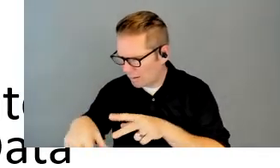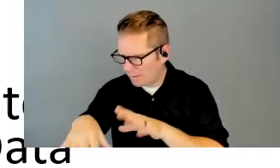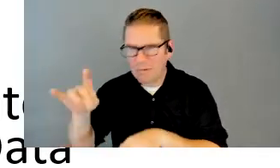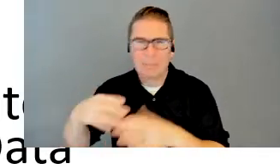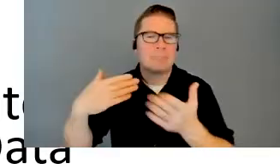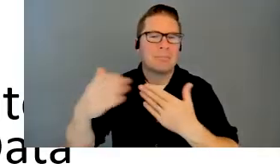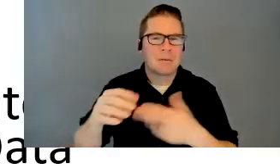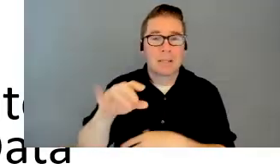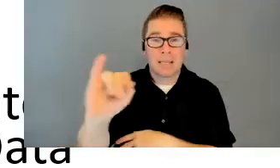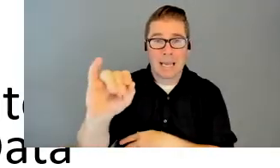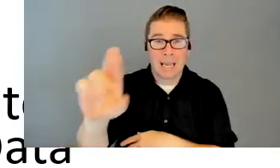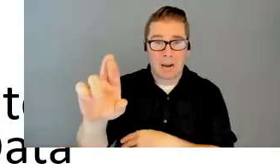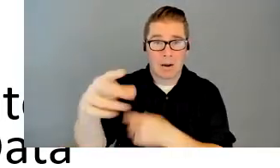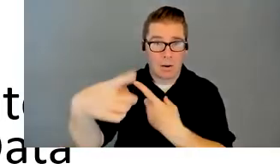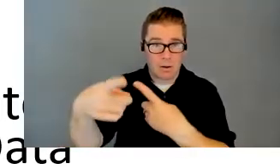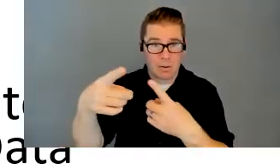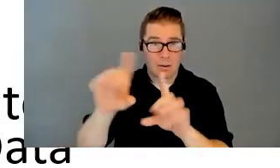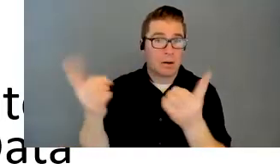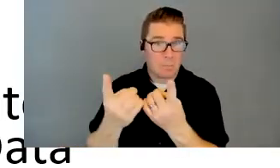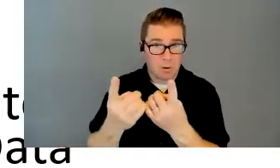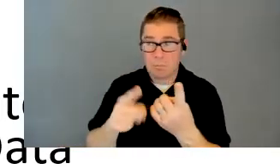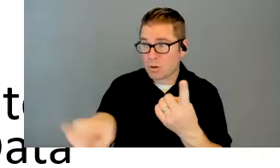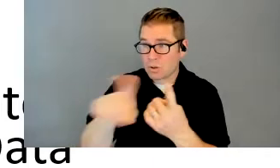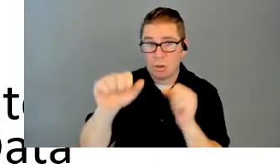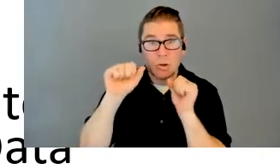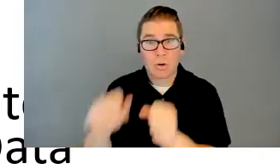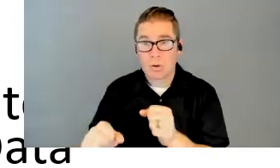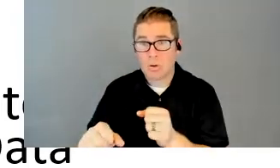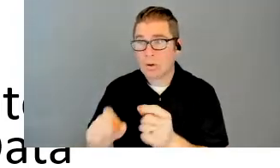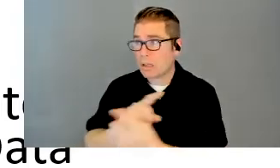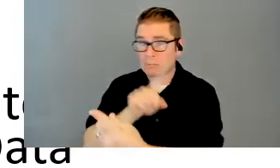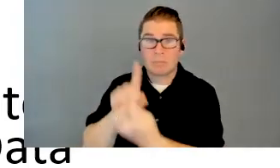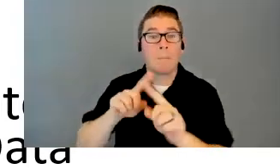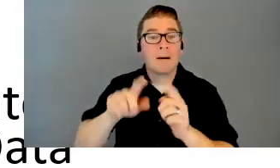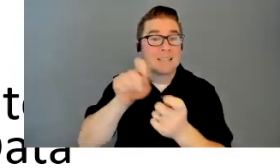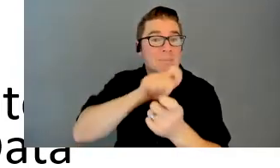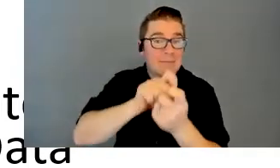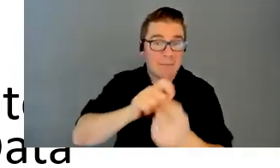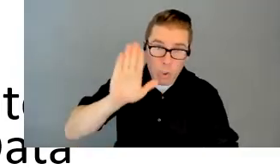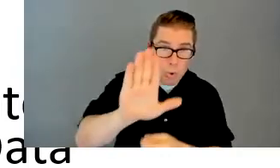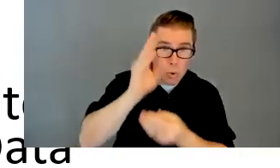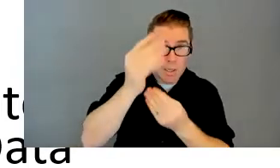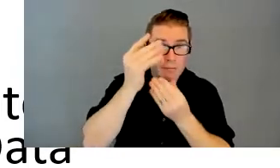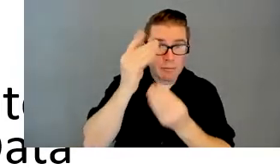But to get it specifically for you, you got to go through email and it is really, really valuable information.